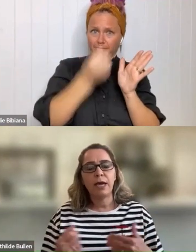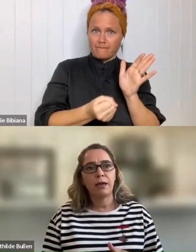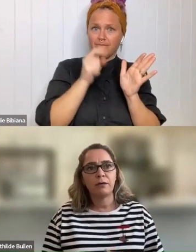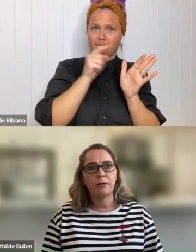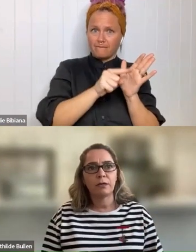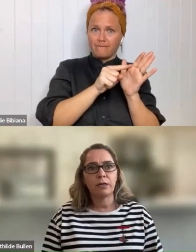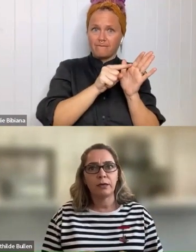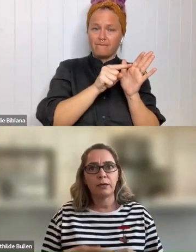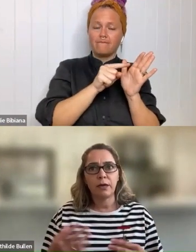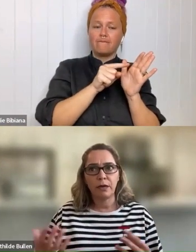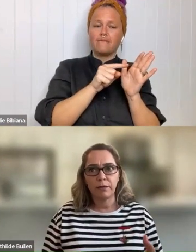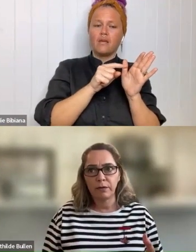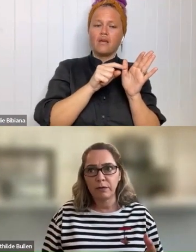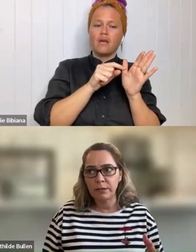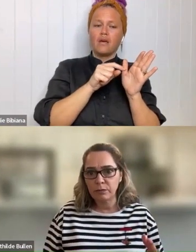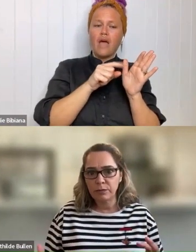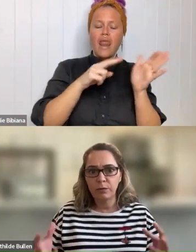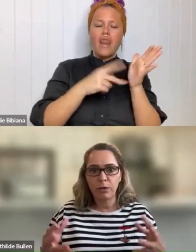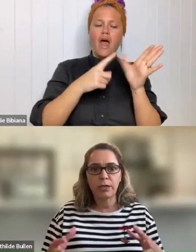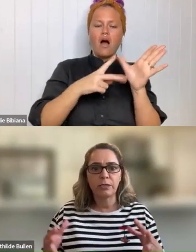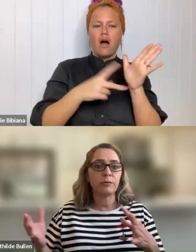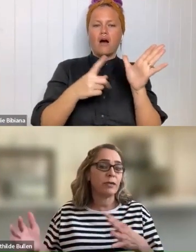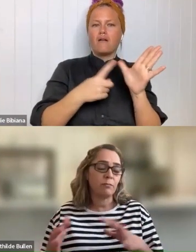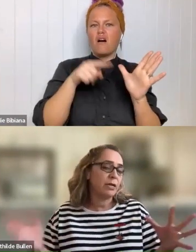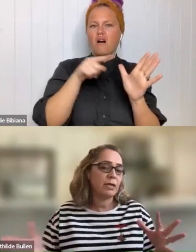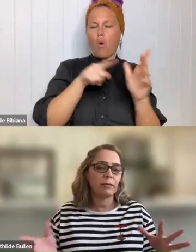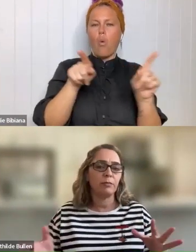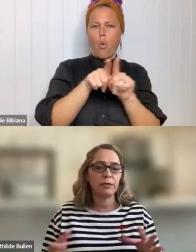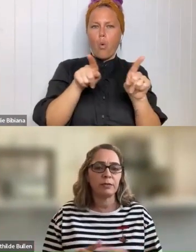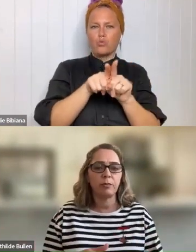And NAVA is also working towards that and many other places are